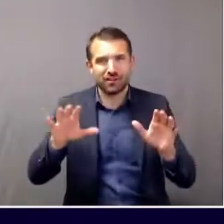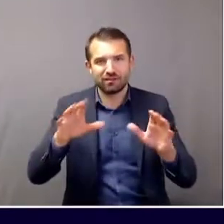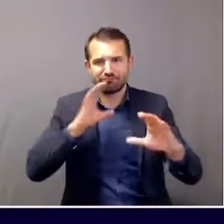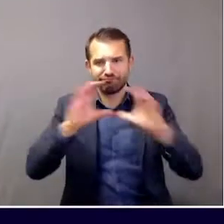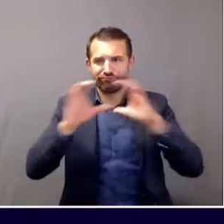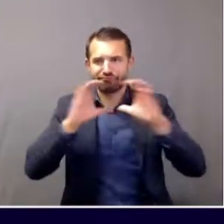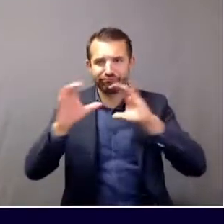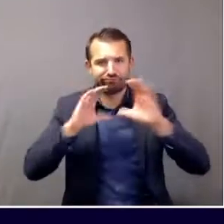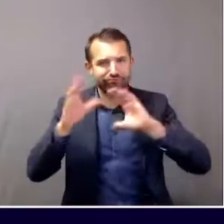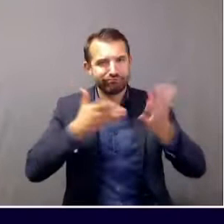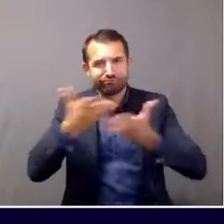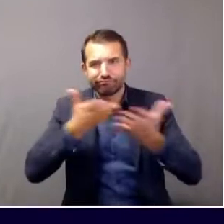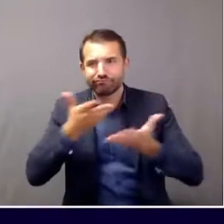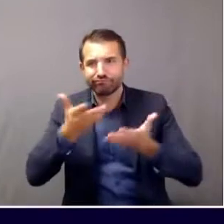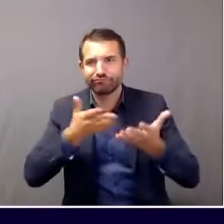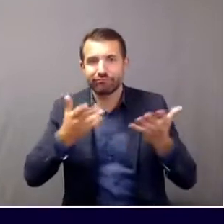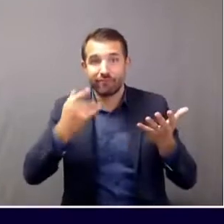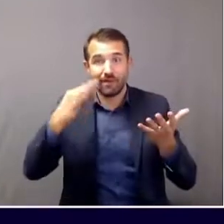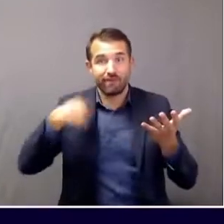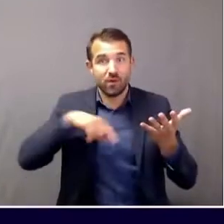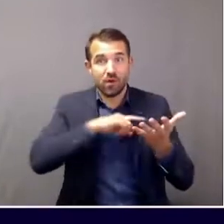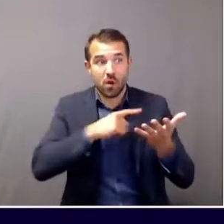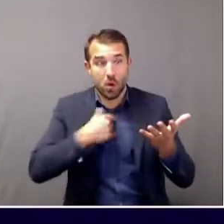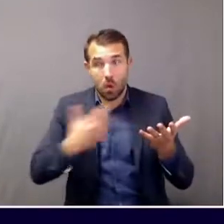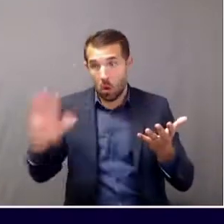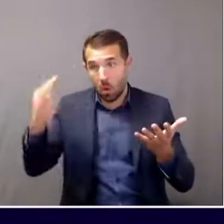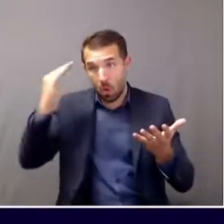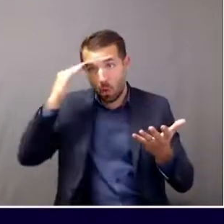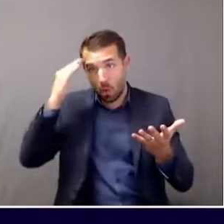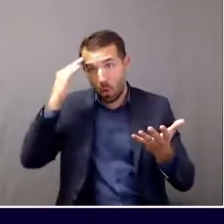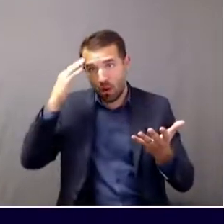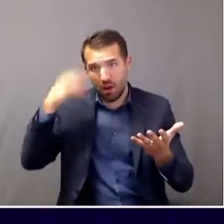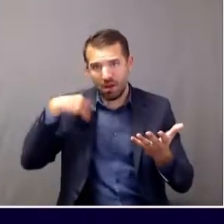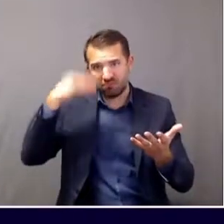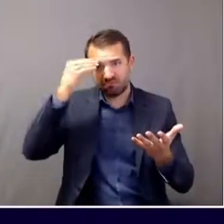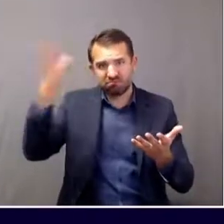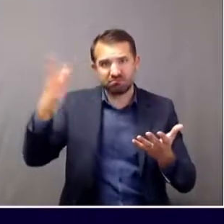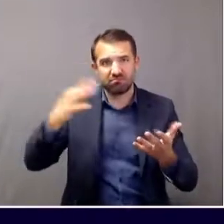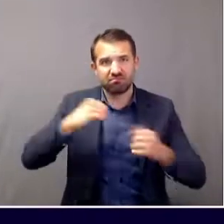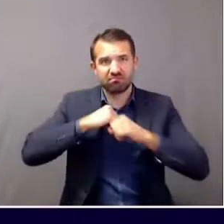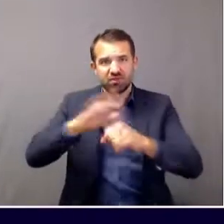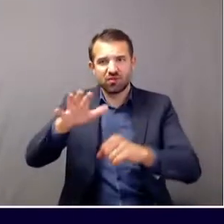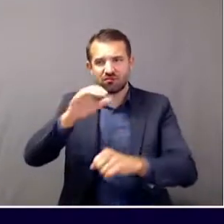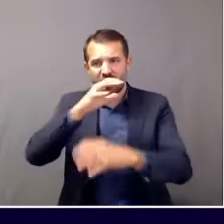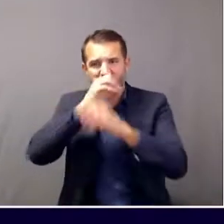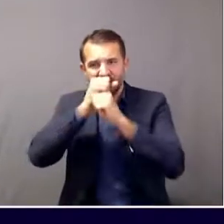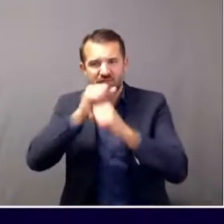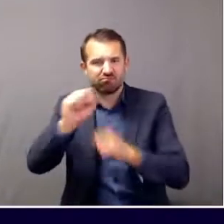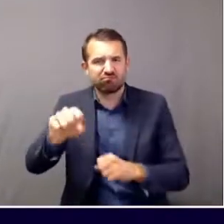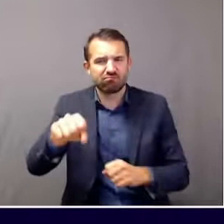had information when is possible